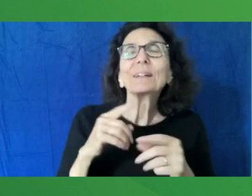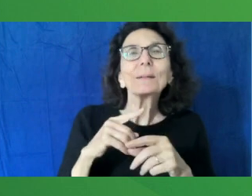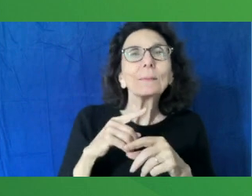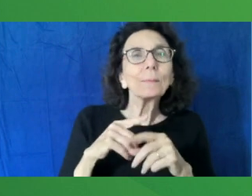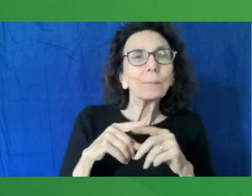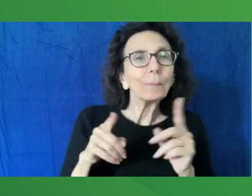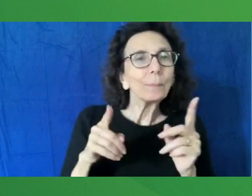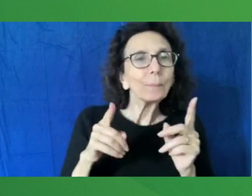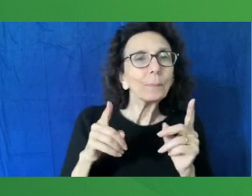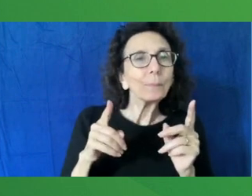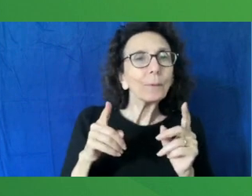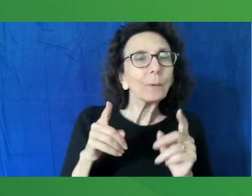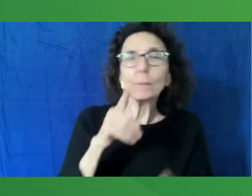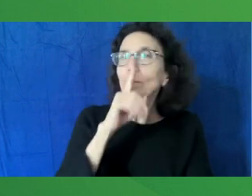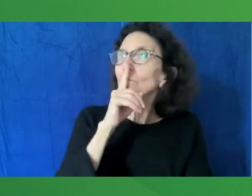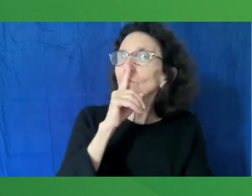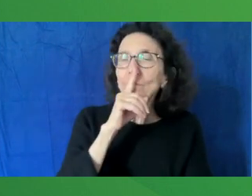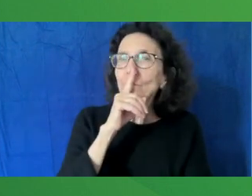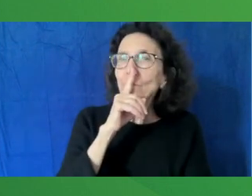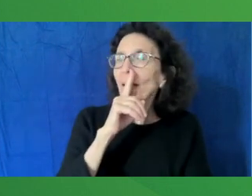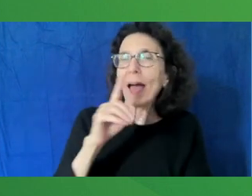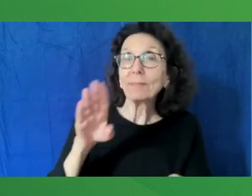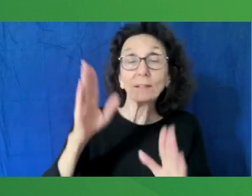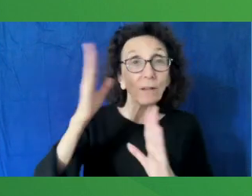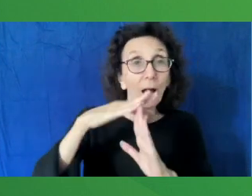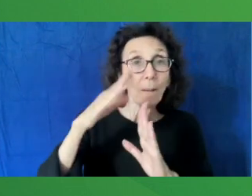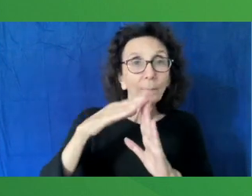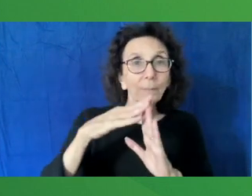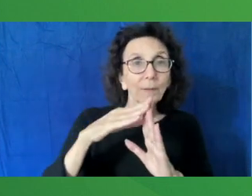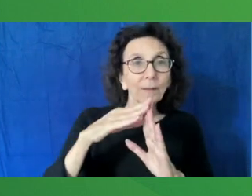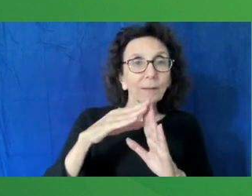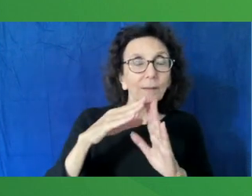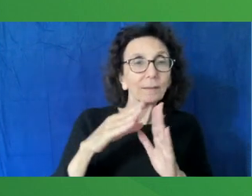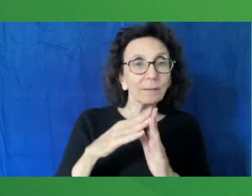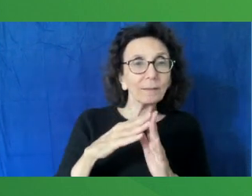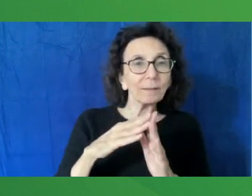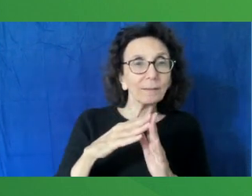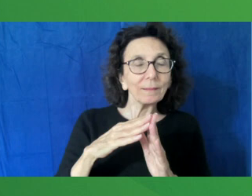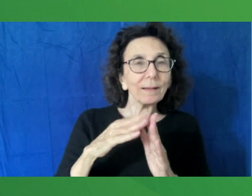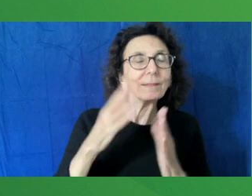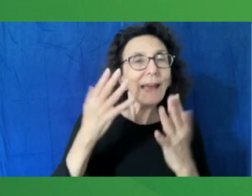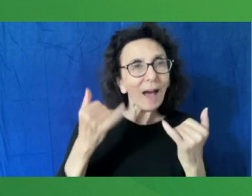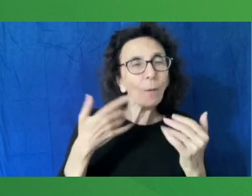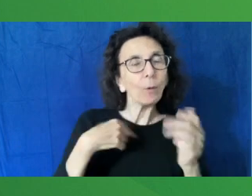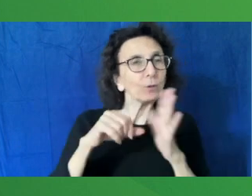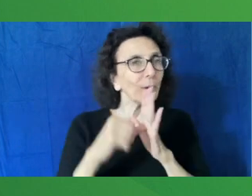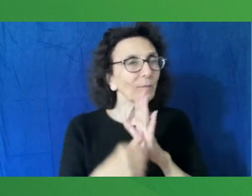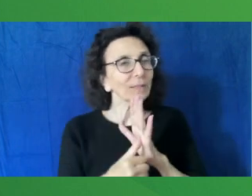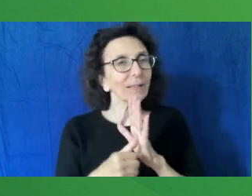didn't talk about at the beginning, but I really wanna put a point on now is students are sharing ideas.